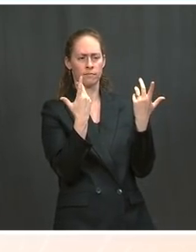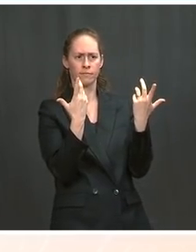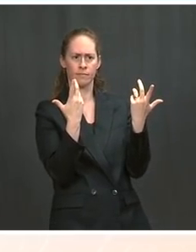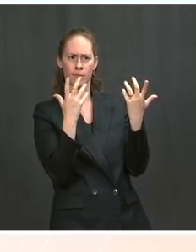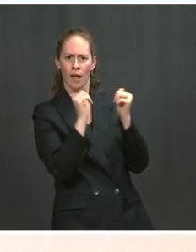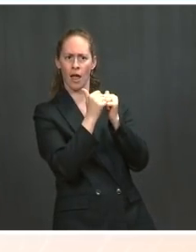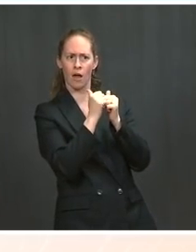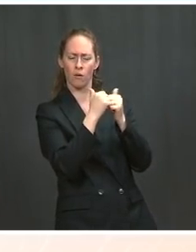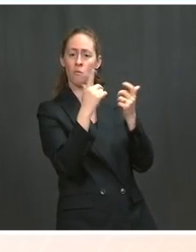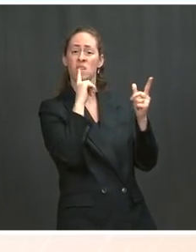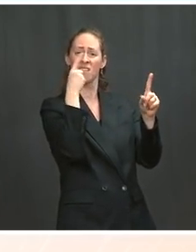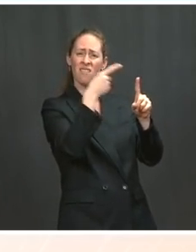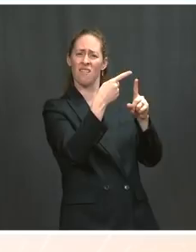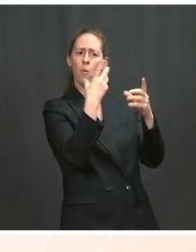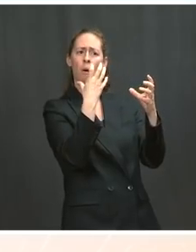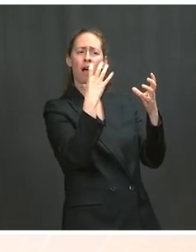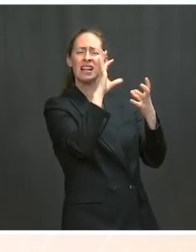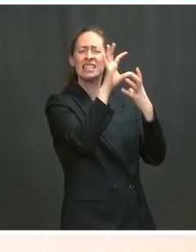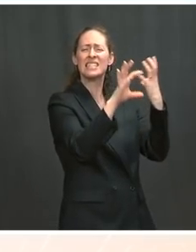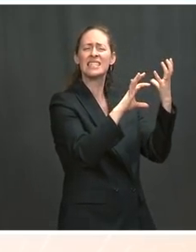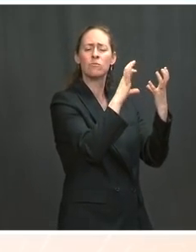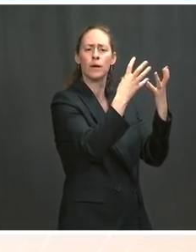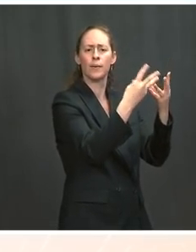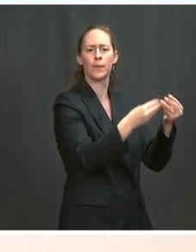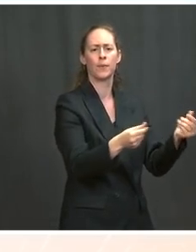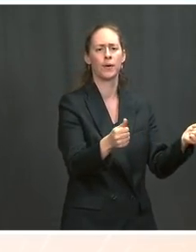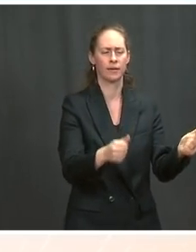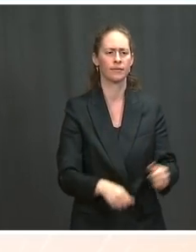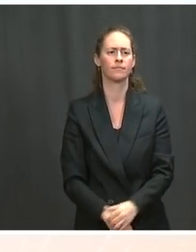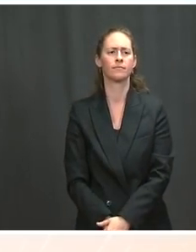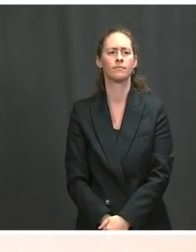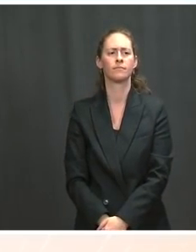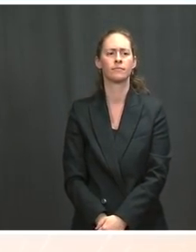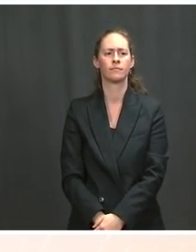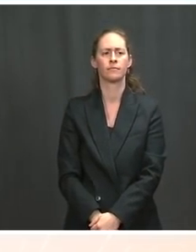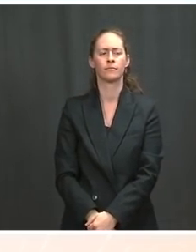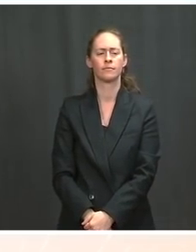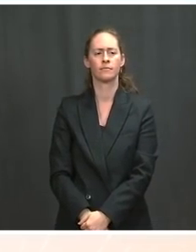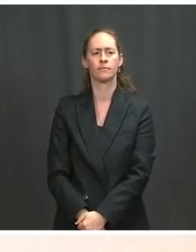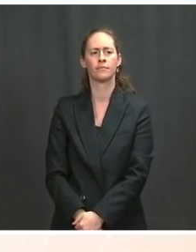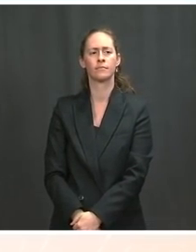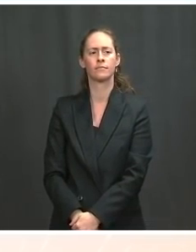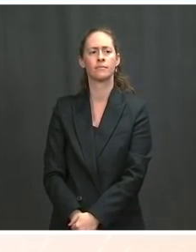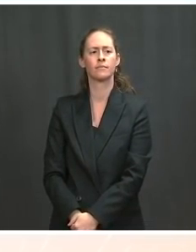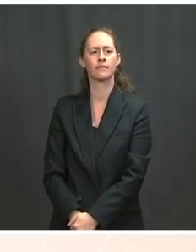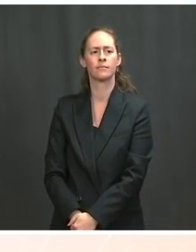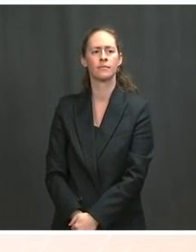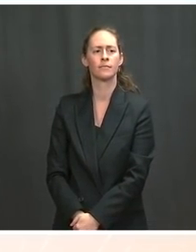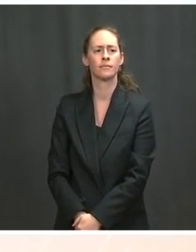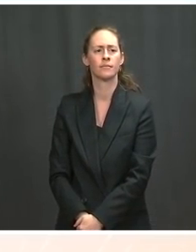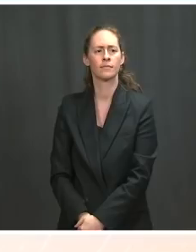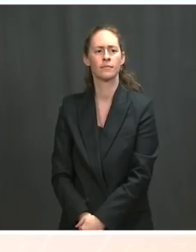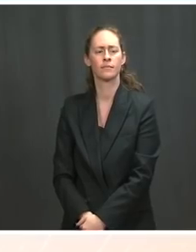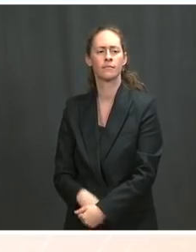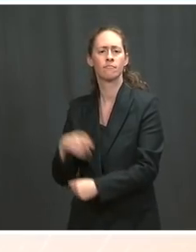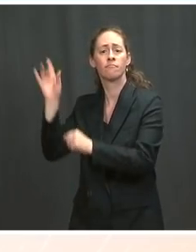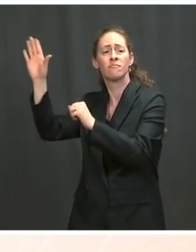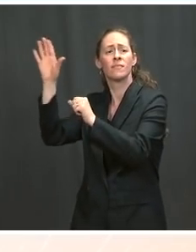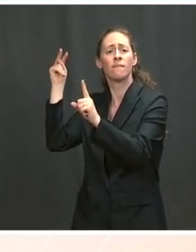His view and the view of our entire administration is that the loss of any life -- a civilian life, any life -- is a tragedy.